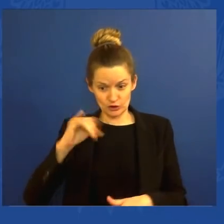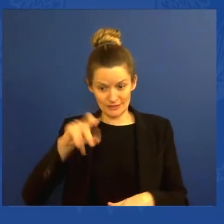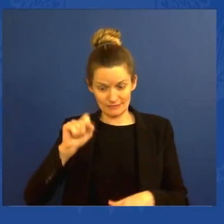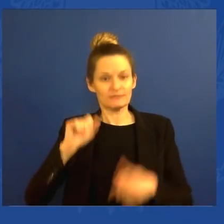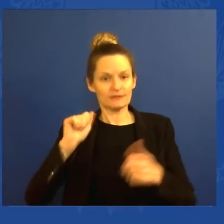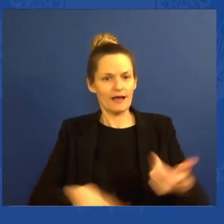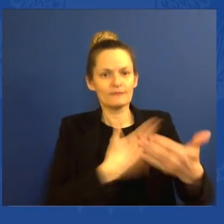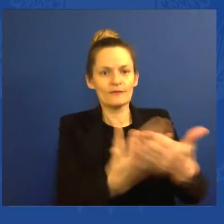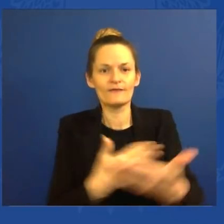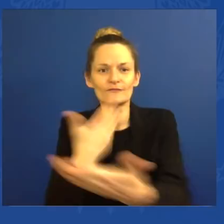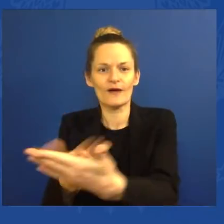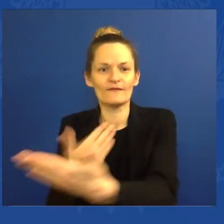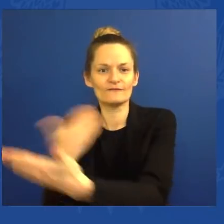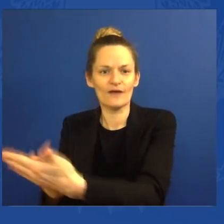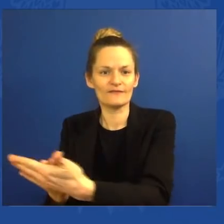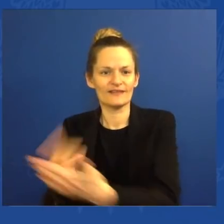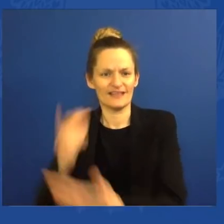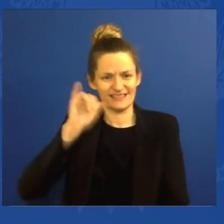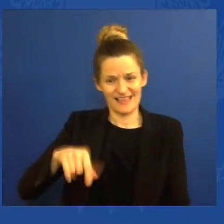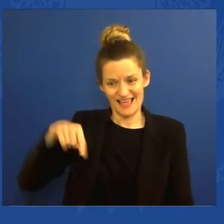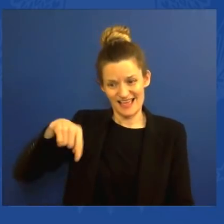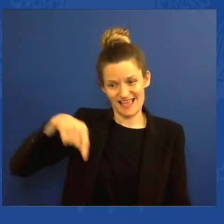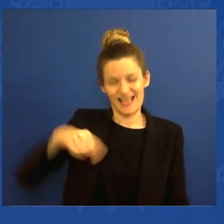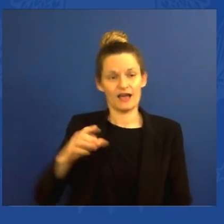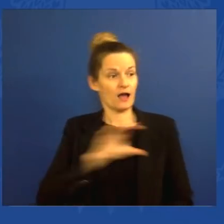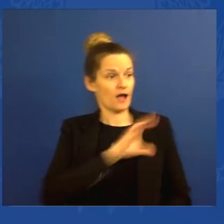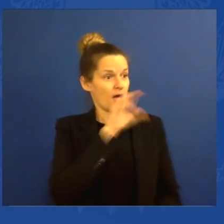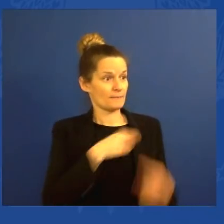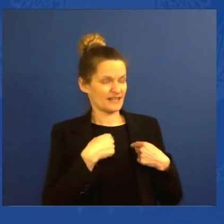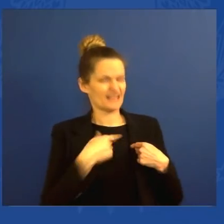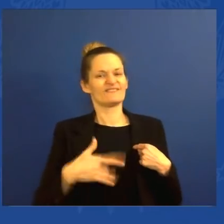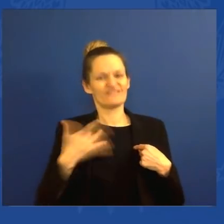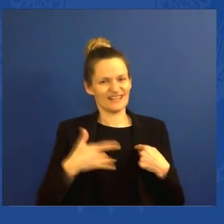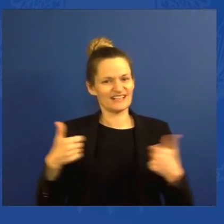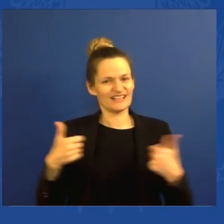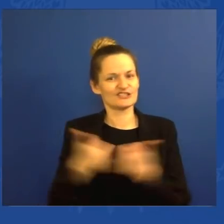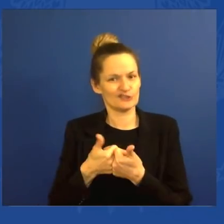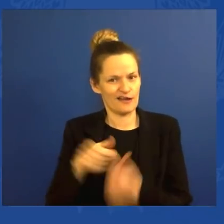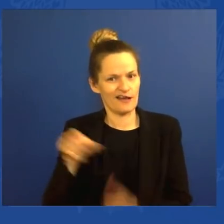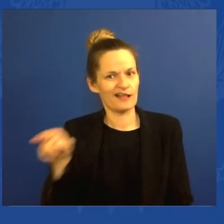But we are absolutely committed to deliver to our consumers every day.